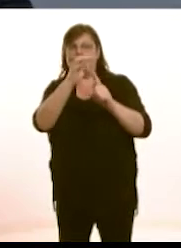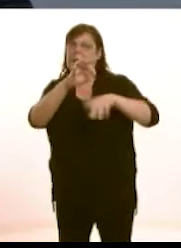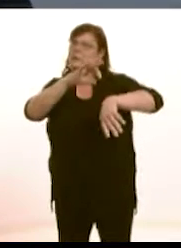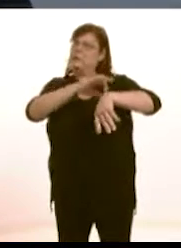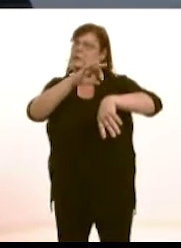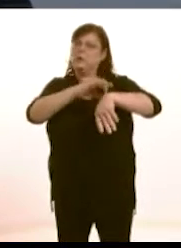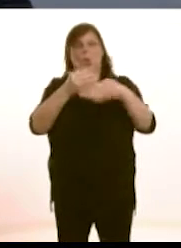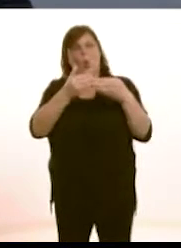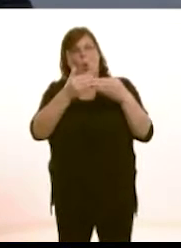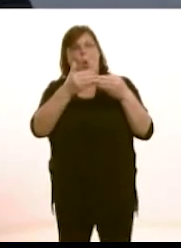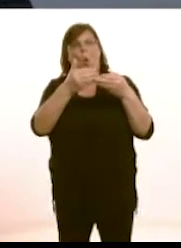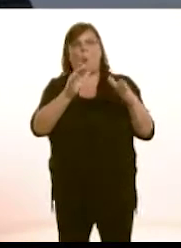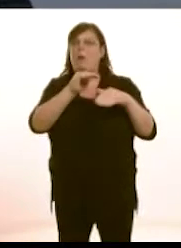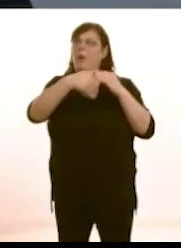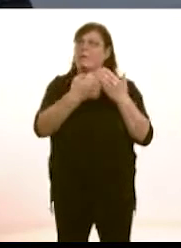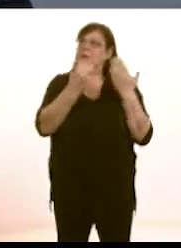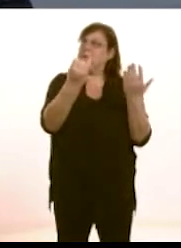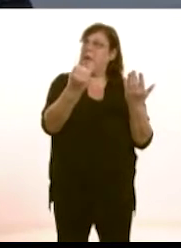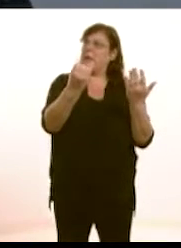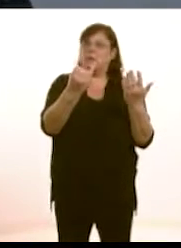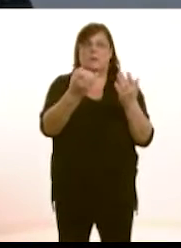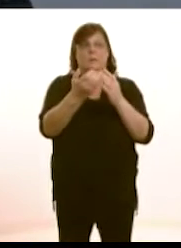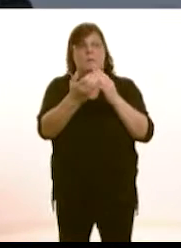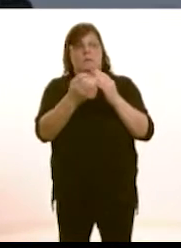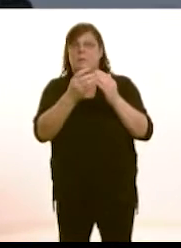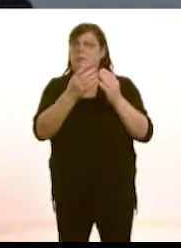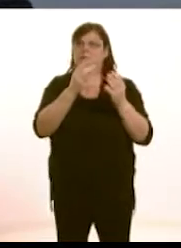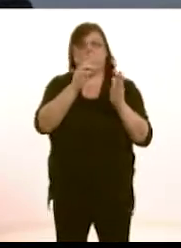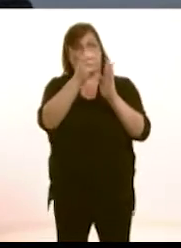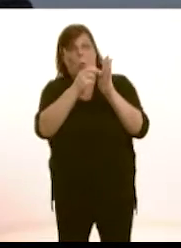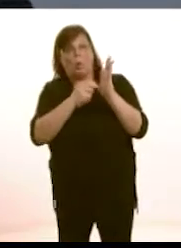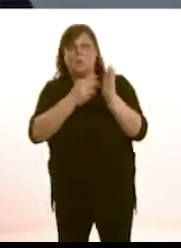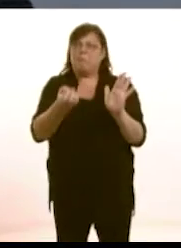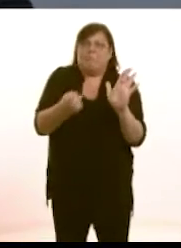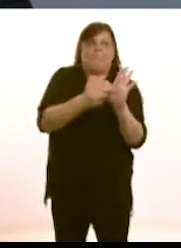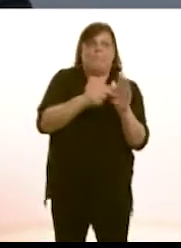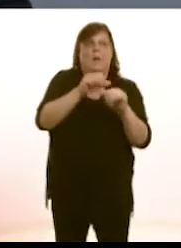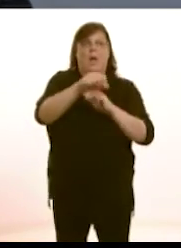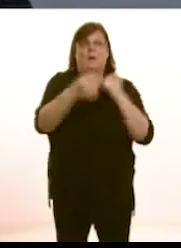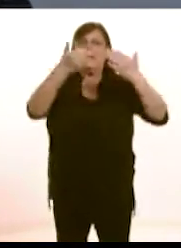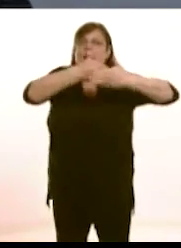across Wales currently offer appointments after 6 p.m., which is an appalling statistic